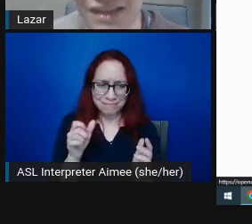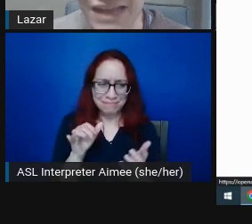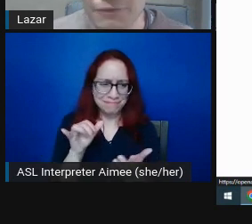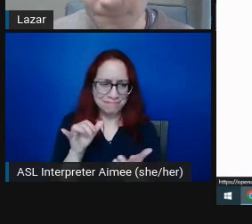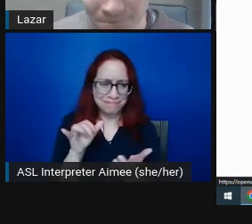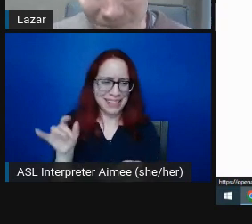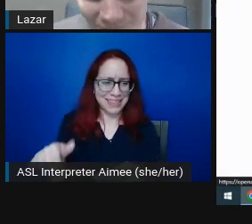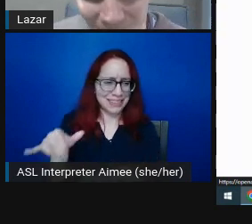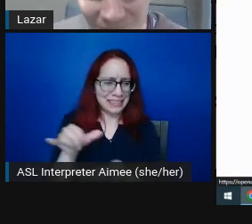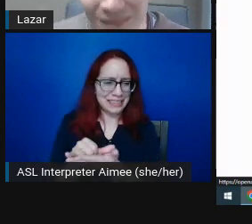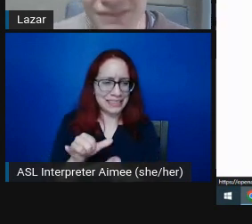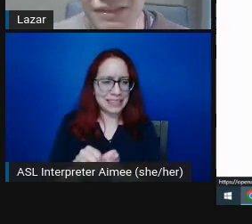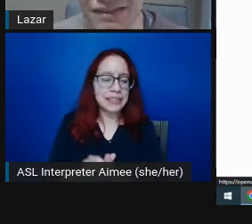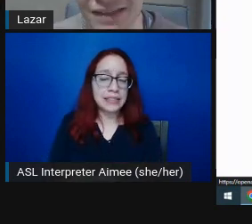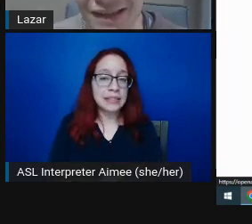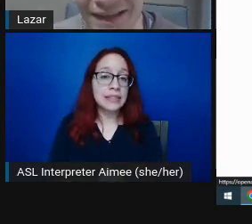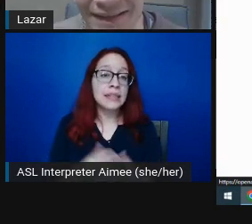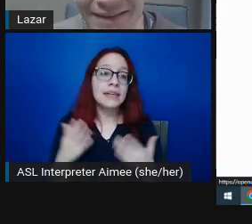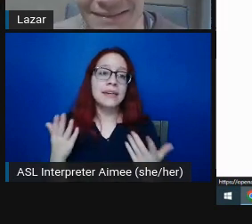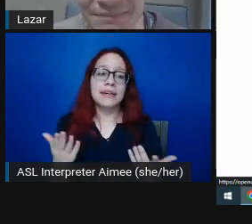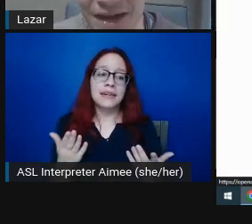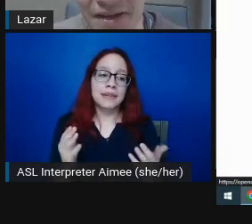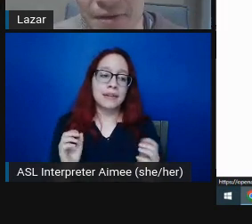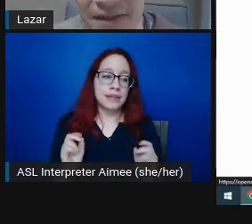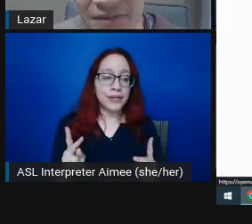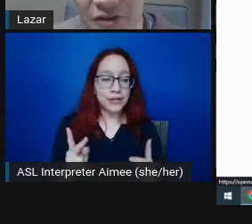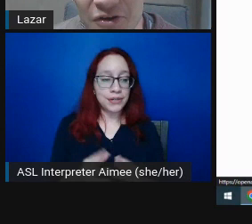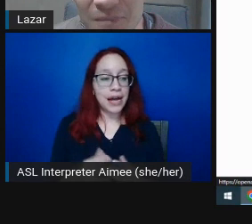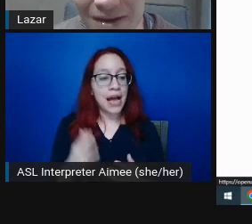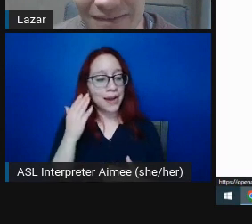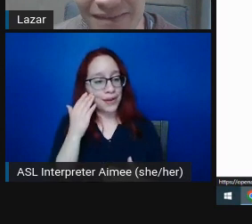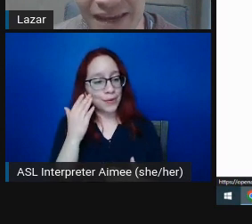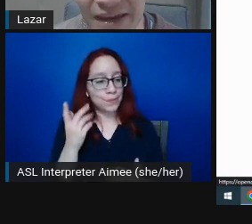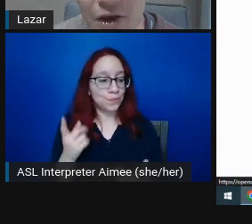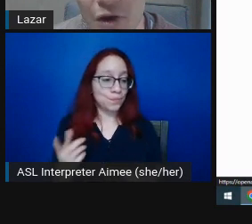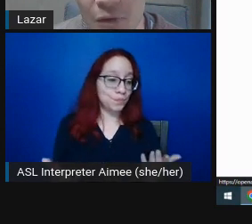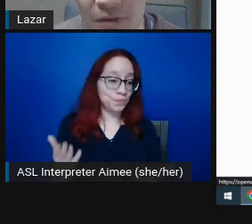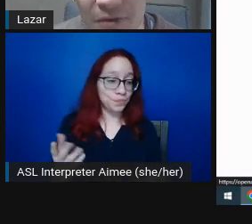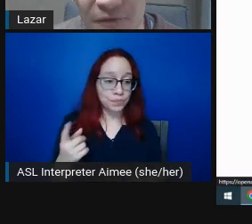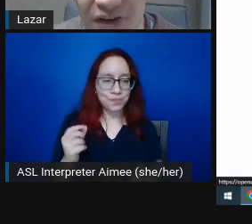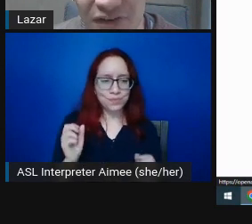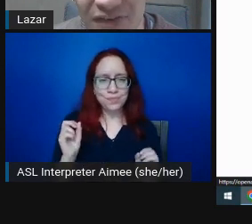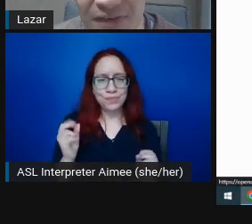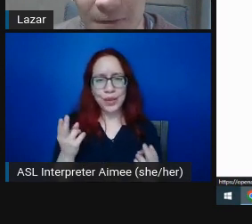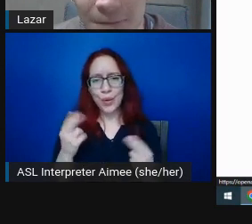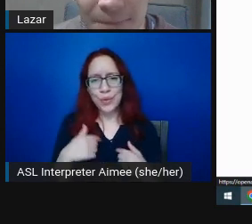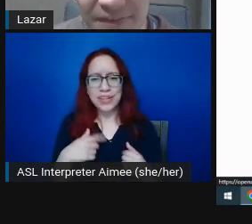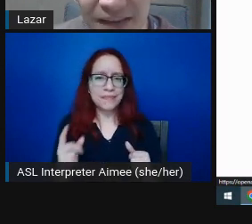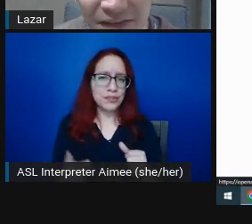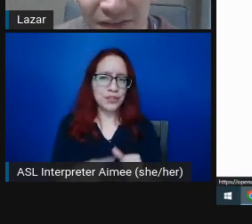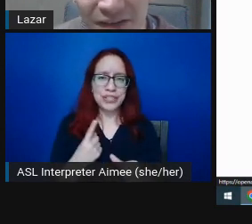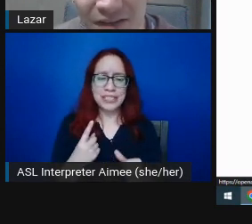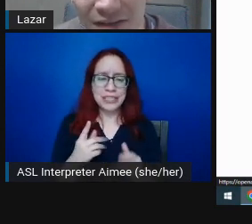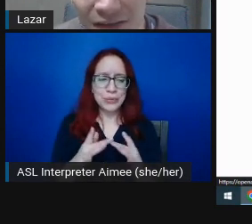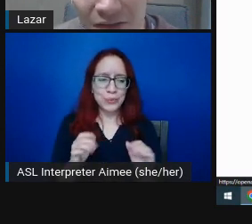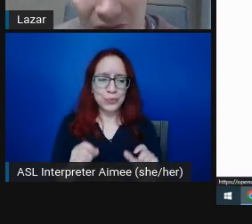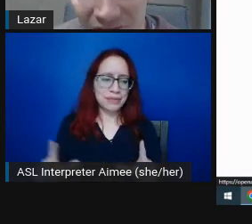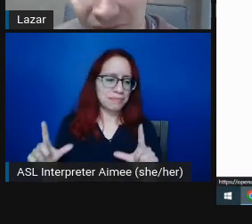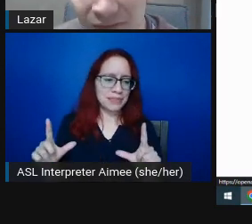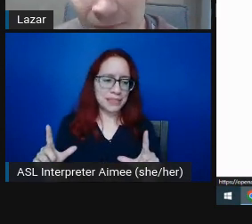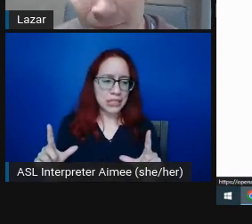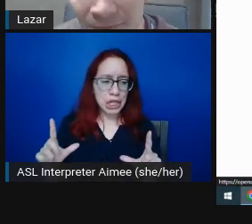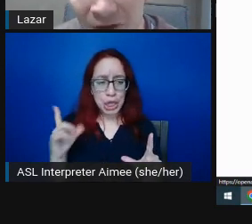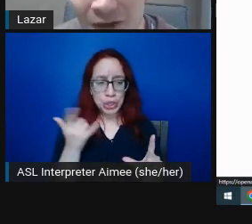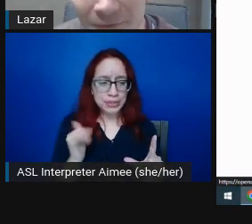Now look, I know that you might say, "Oh, the first website looks awful."